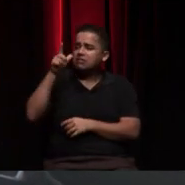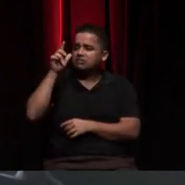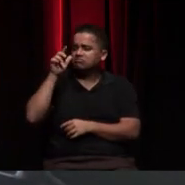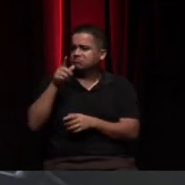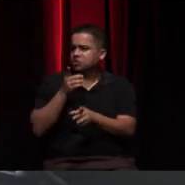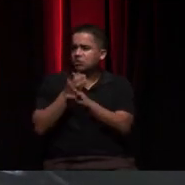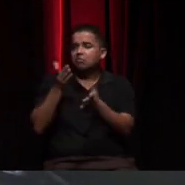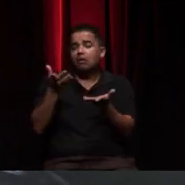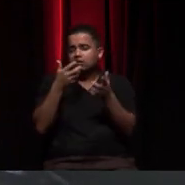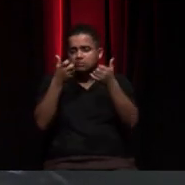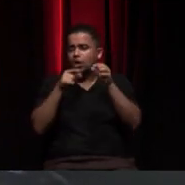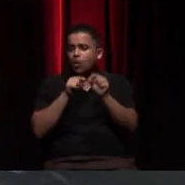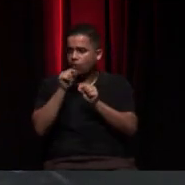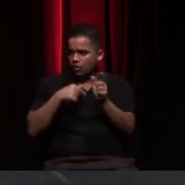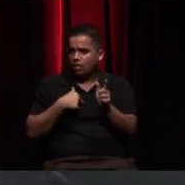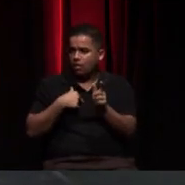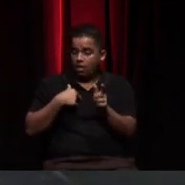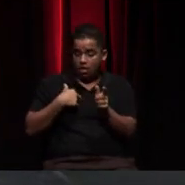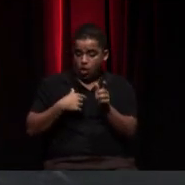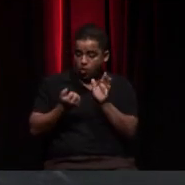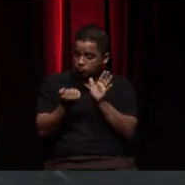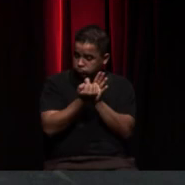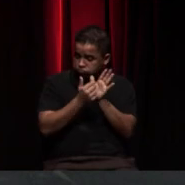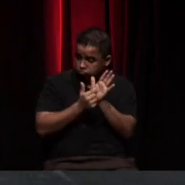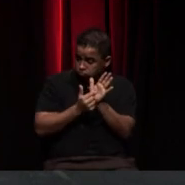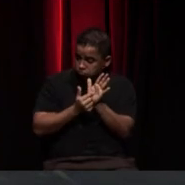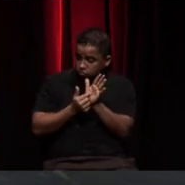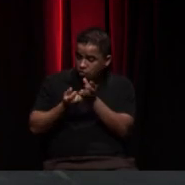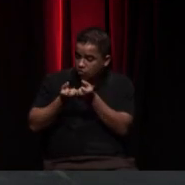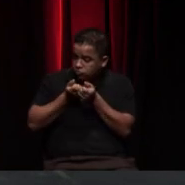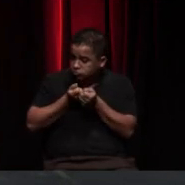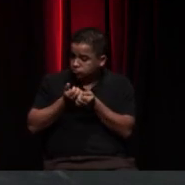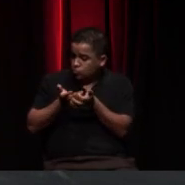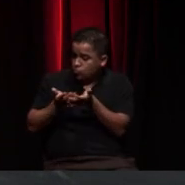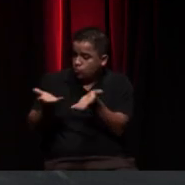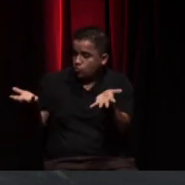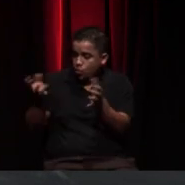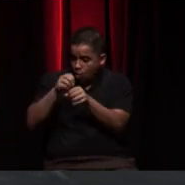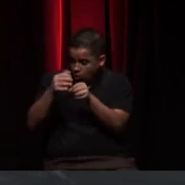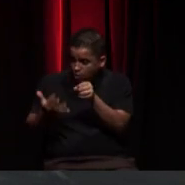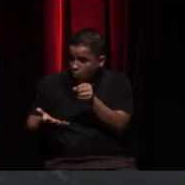They say: “I, the brand, am offering you this content that I think you will like.”